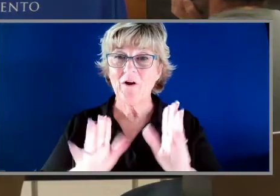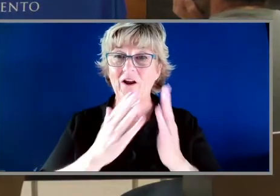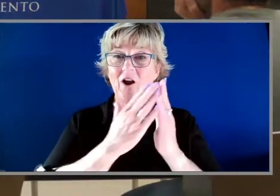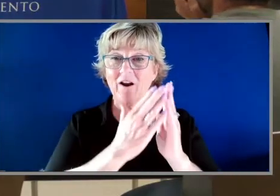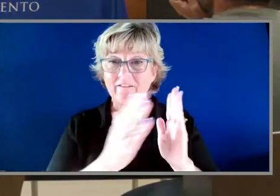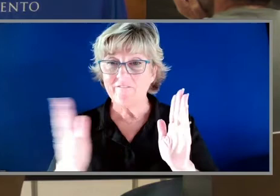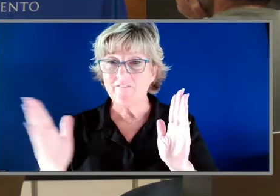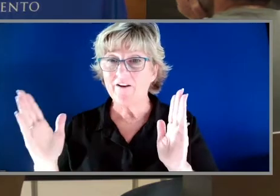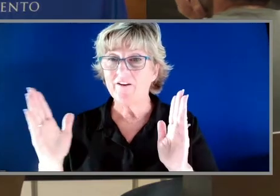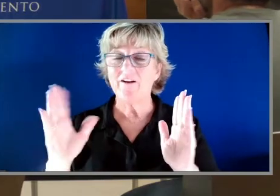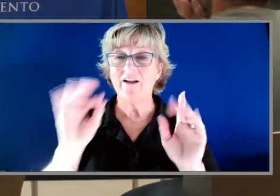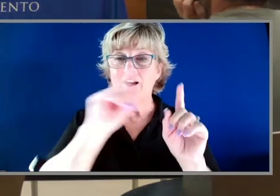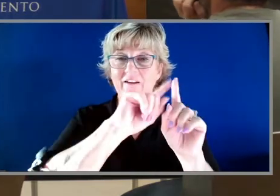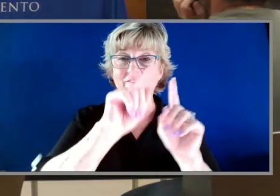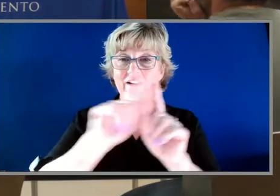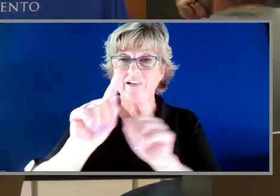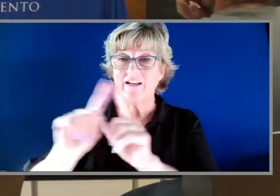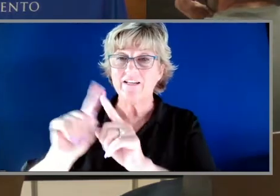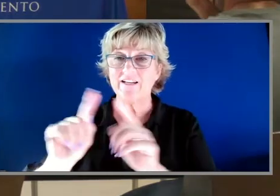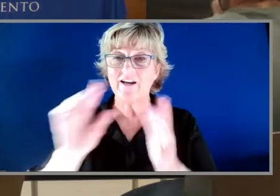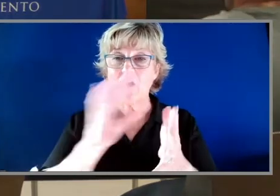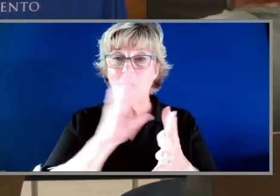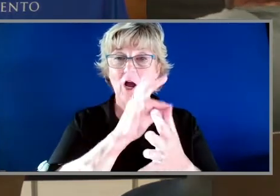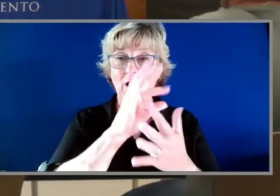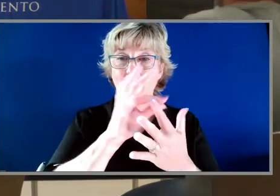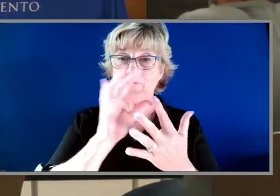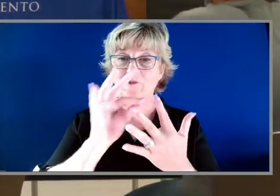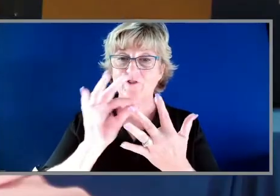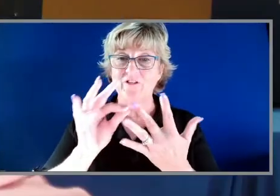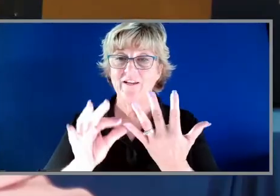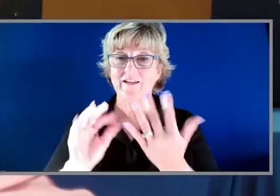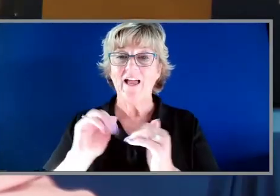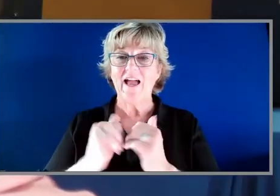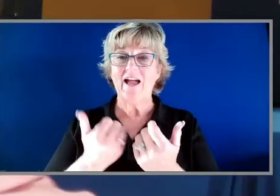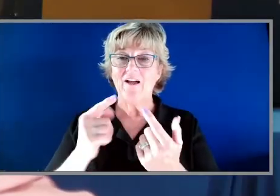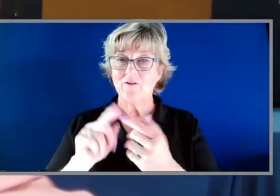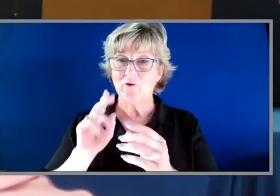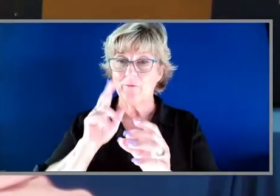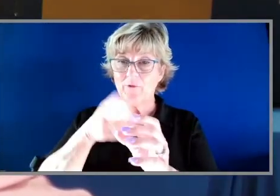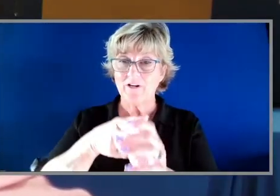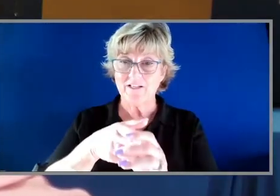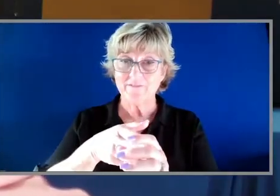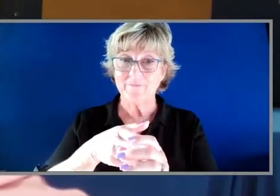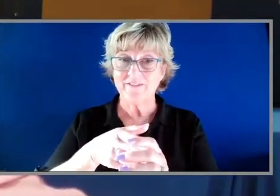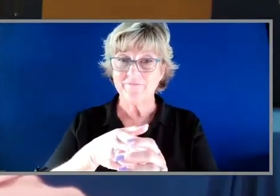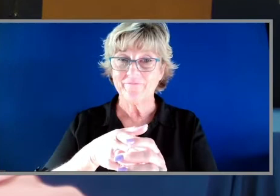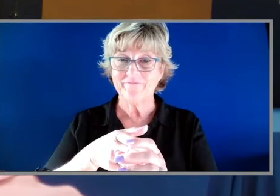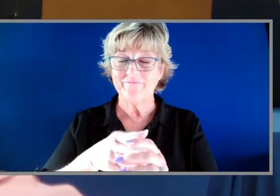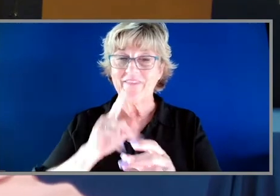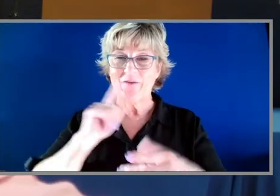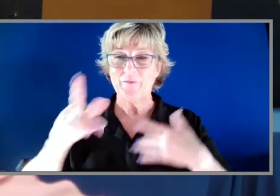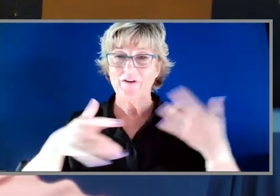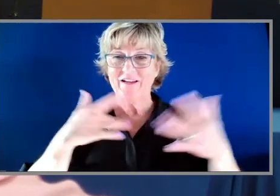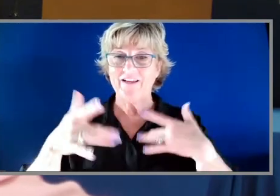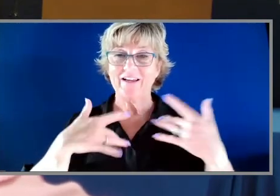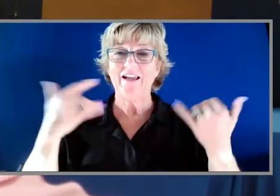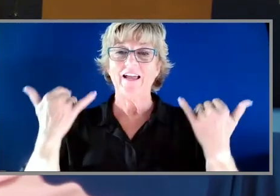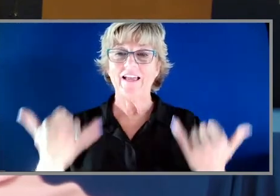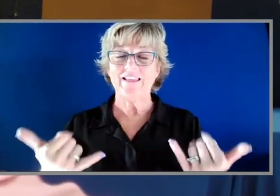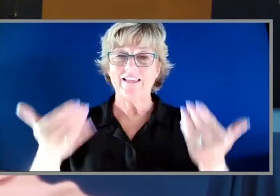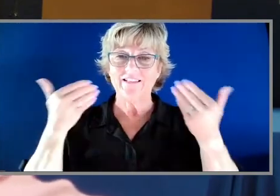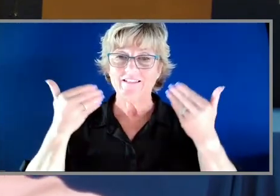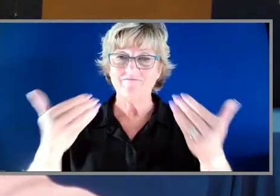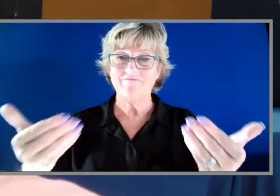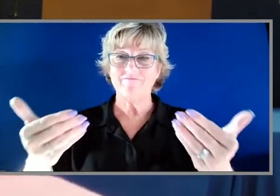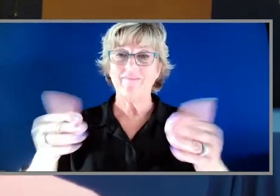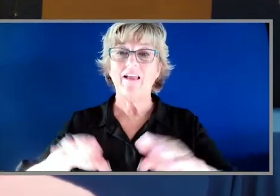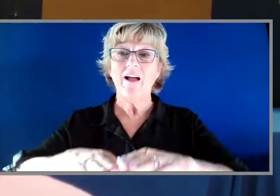Studio: Great wonderful overview of the different options on on how to participate so that's that's really exciting and now